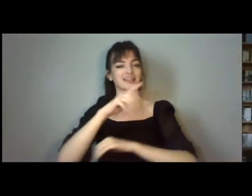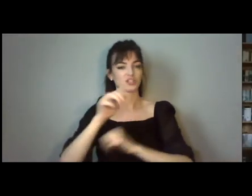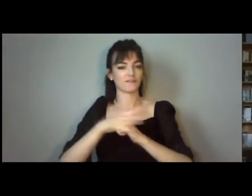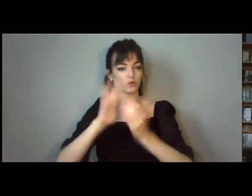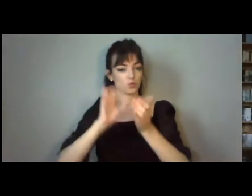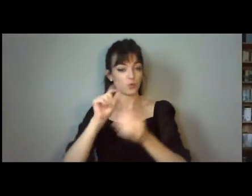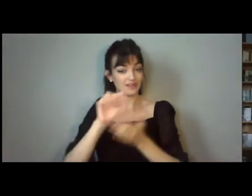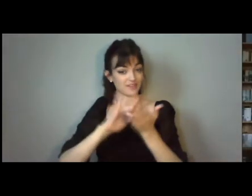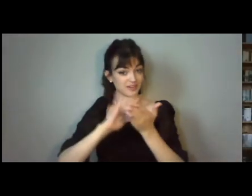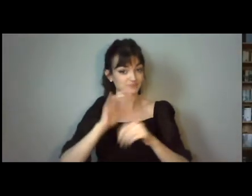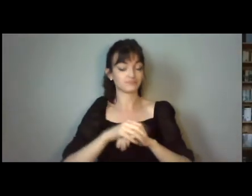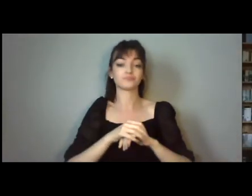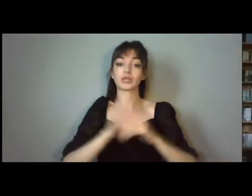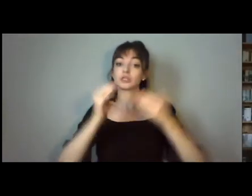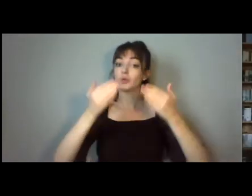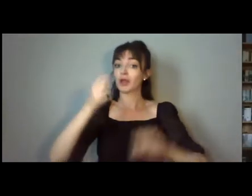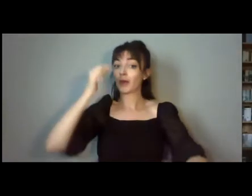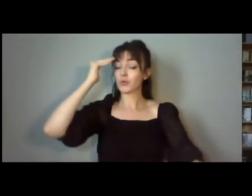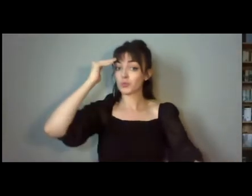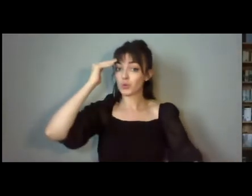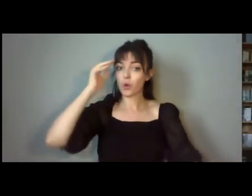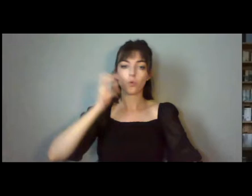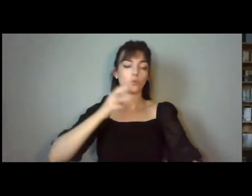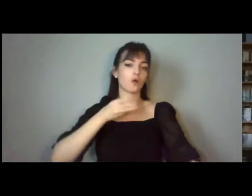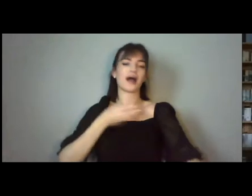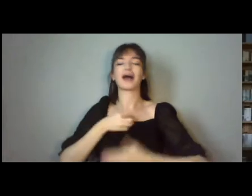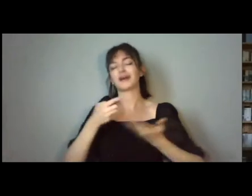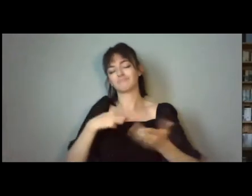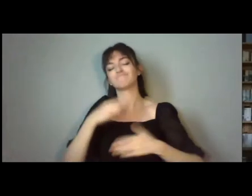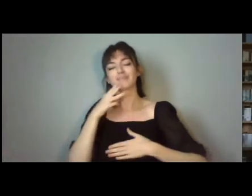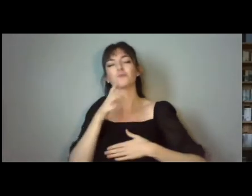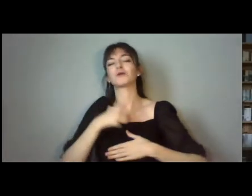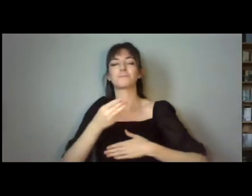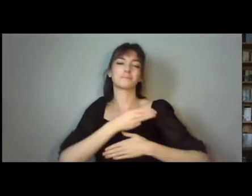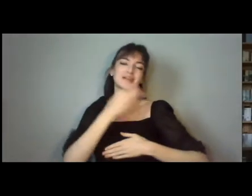Now as you know, it would have given us very great pleasure to welcome our first keynote speaker this